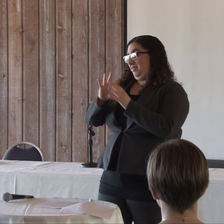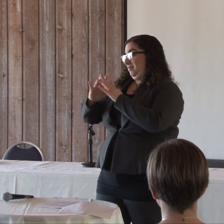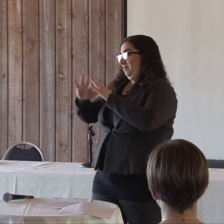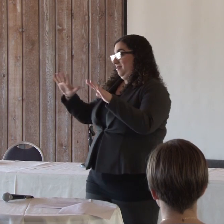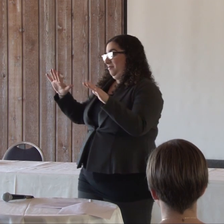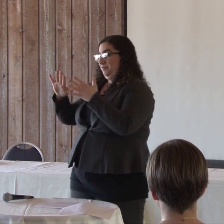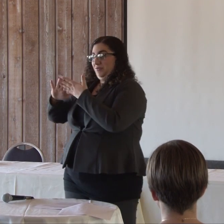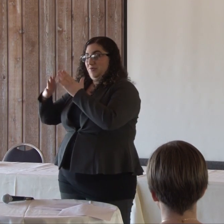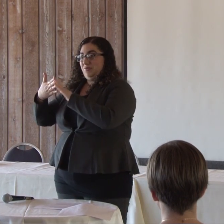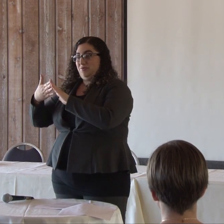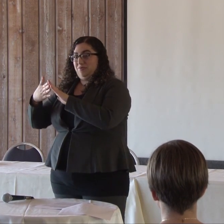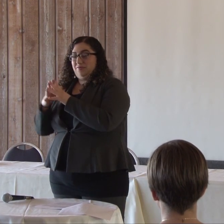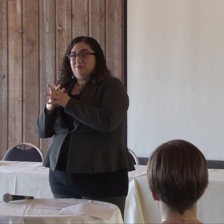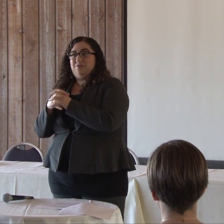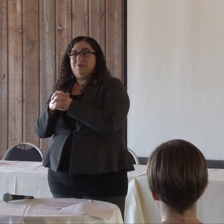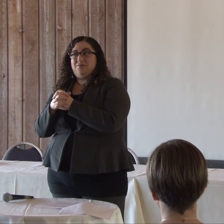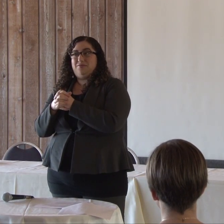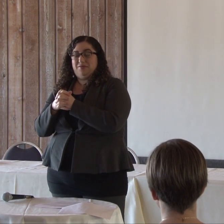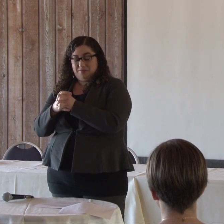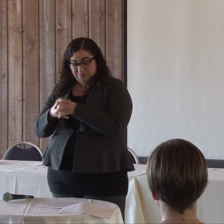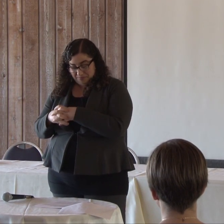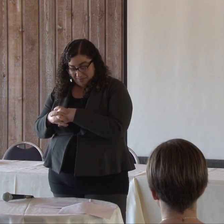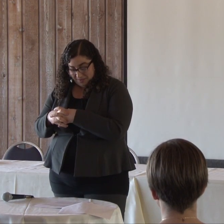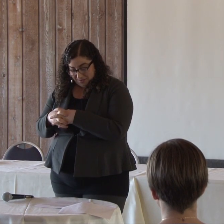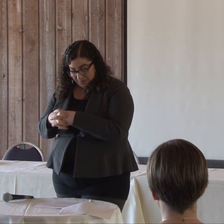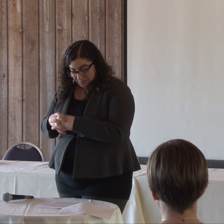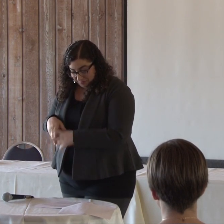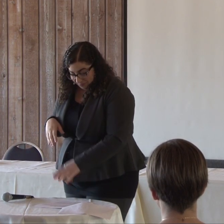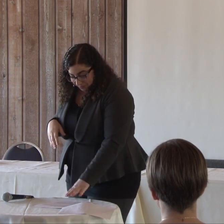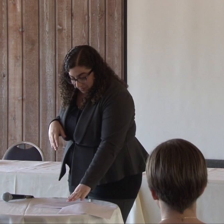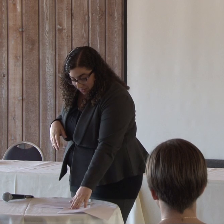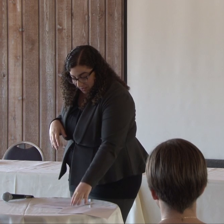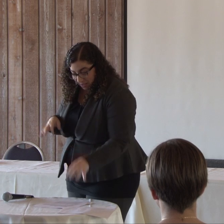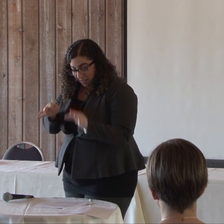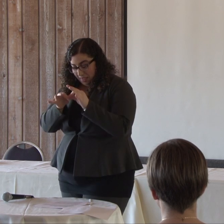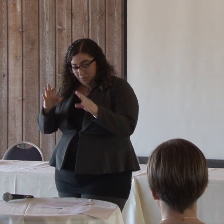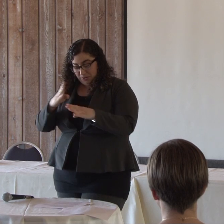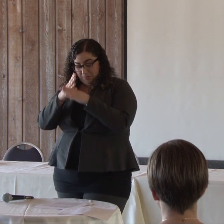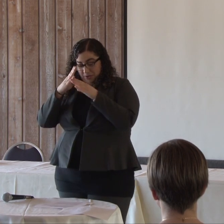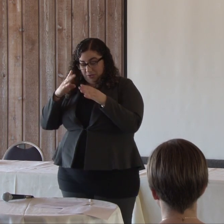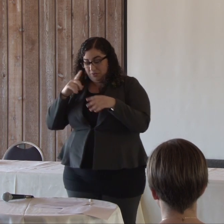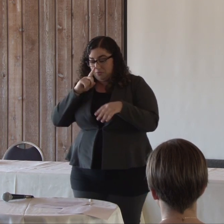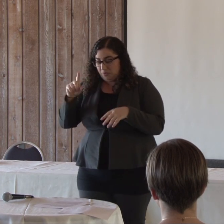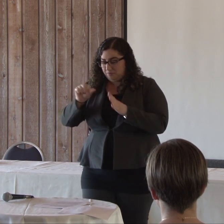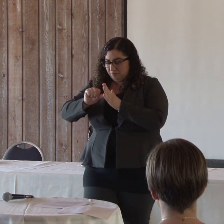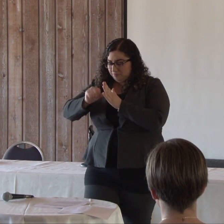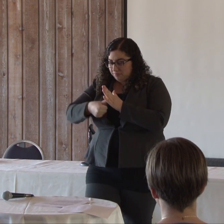When you work with ASL interpreters in various settings